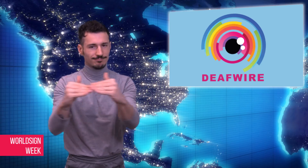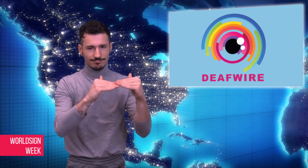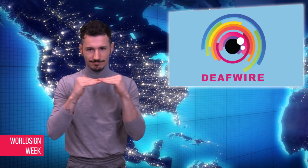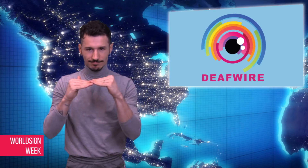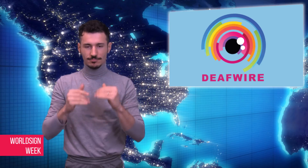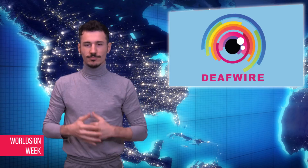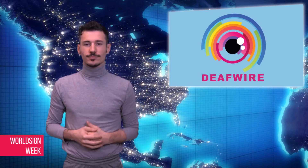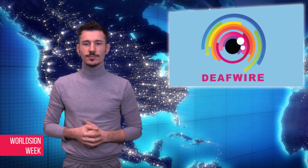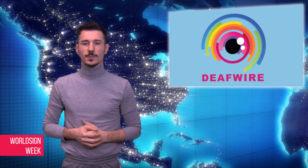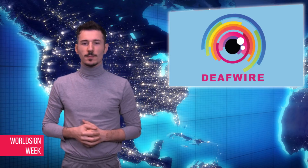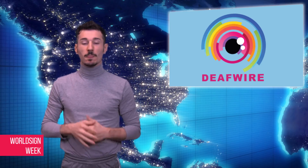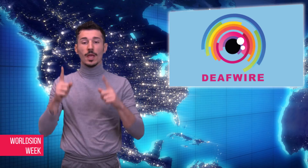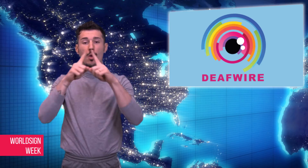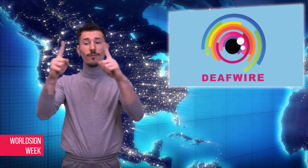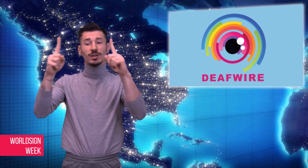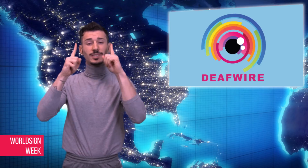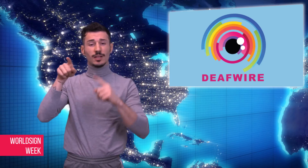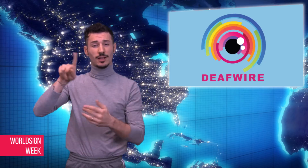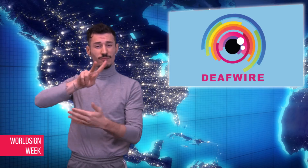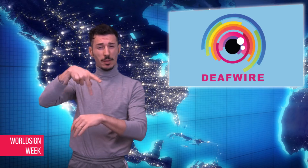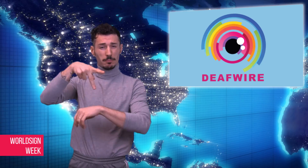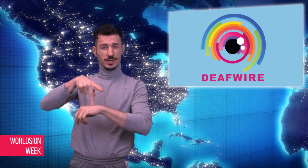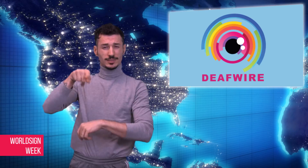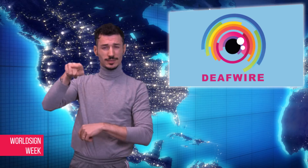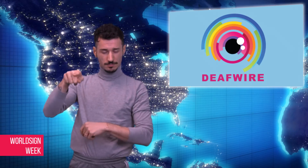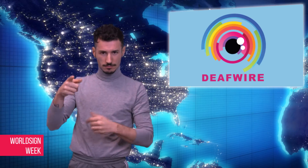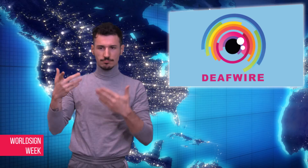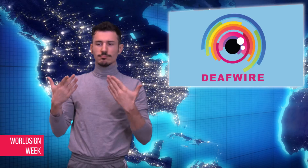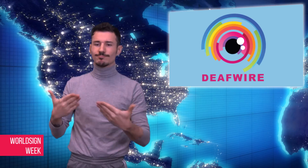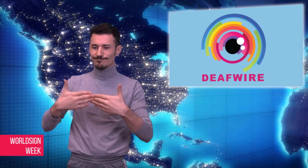and The University of the Philippines will develop